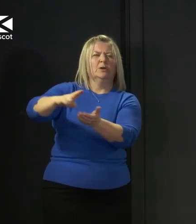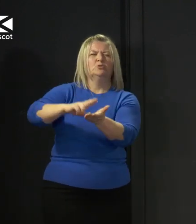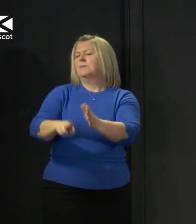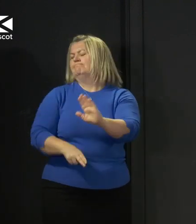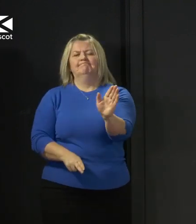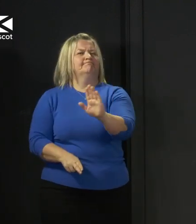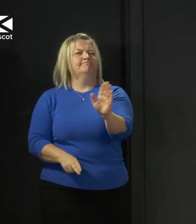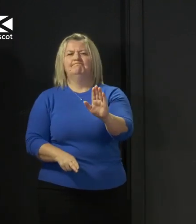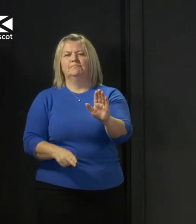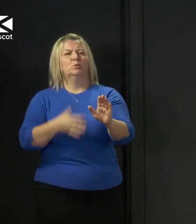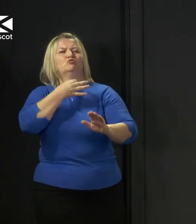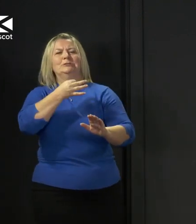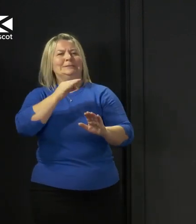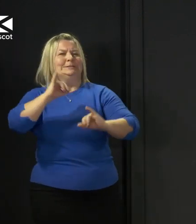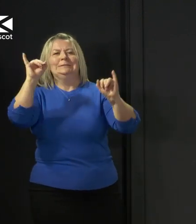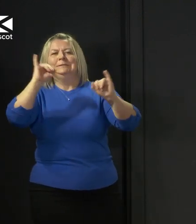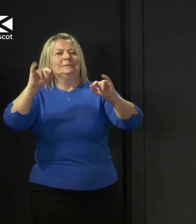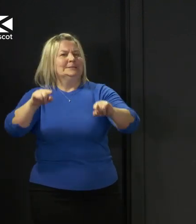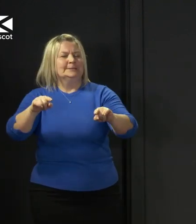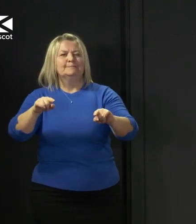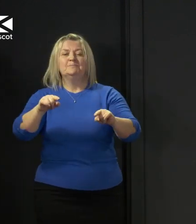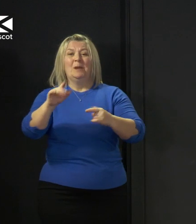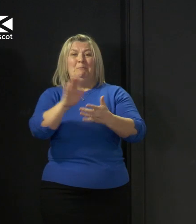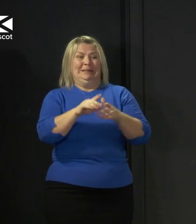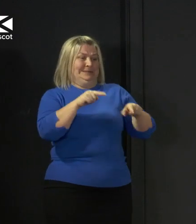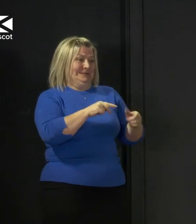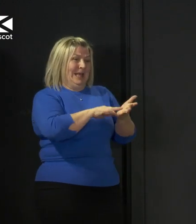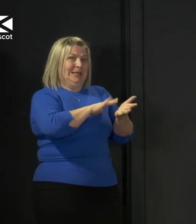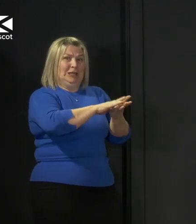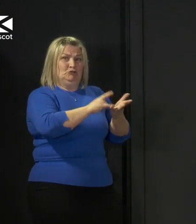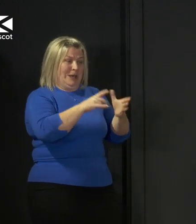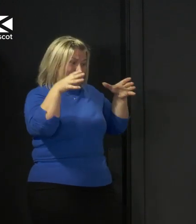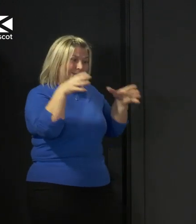overwhelming the National Health Service and it would put many more lives at risk